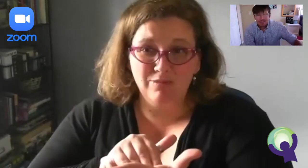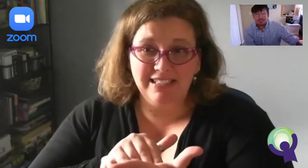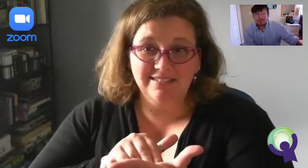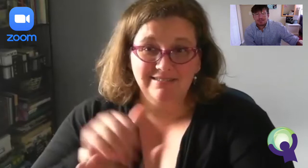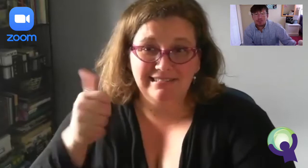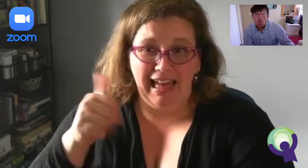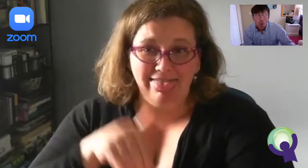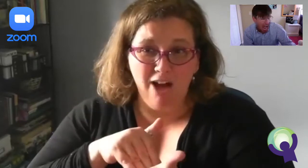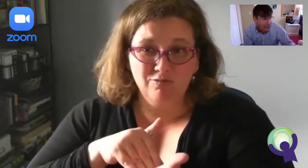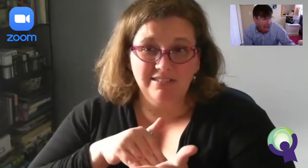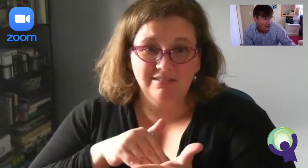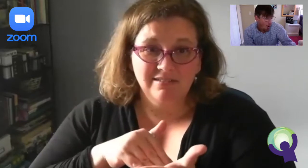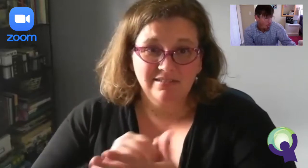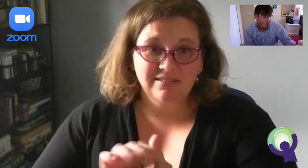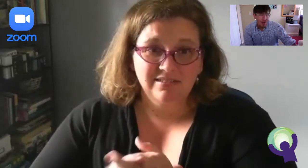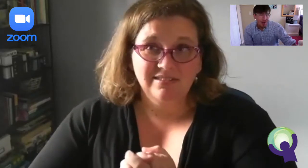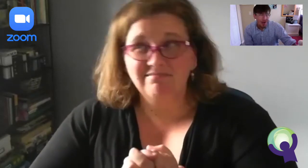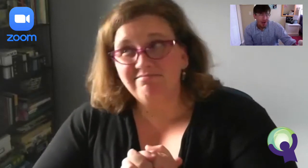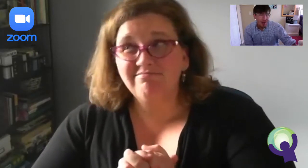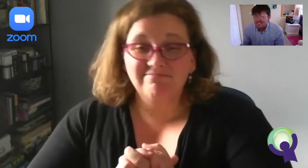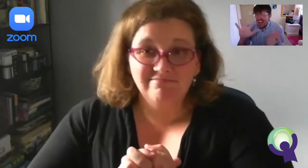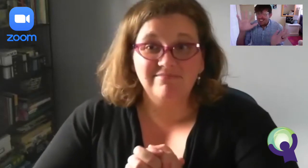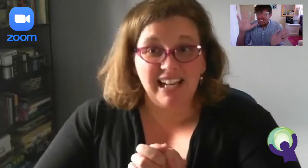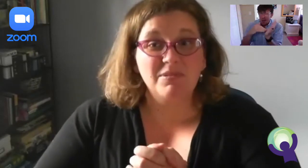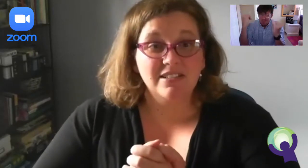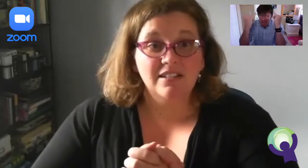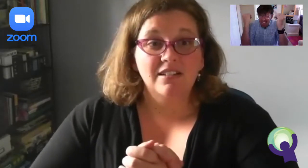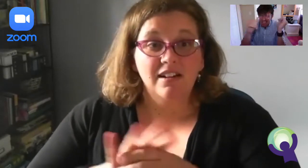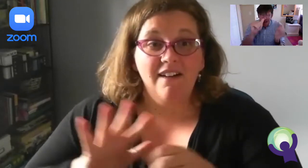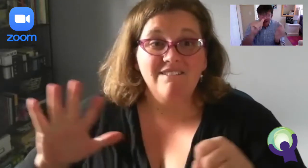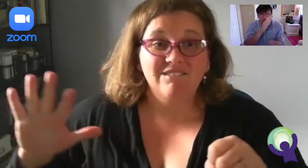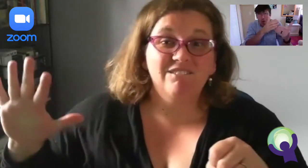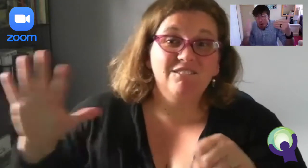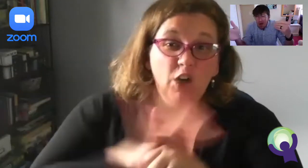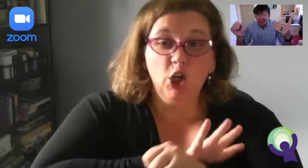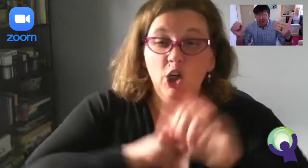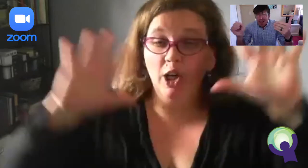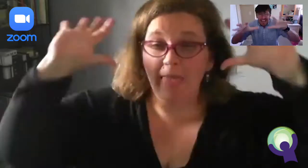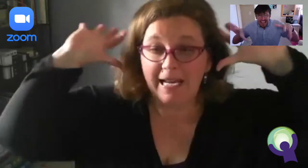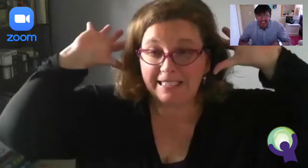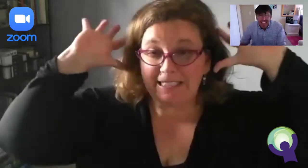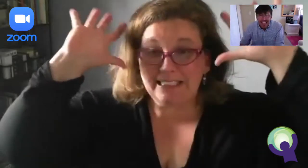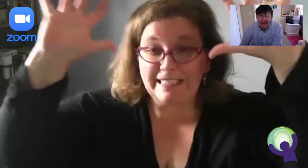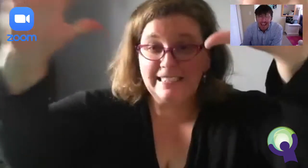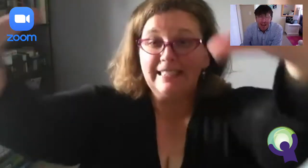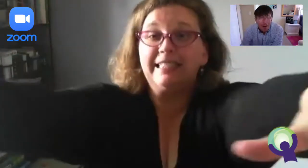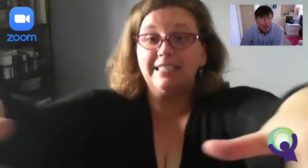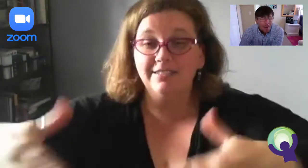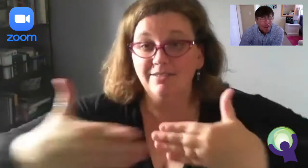iId say maybe five thousand, maybe ten thousand. Whoa! That many books and you had to keep them all in alphabetical order and everything?